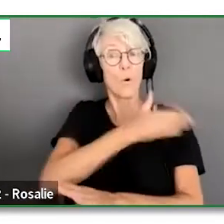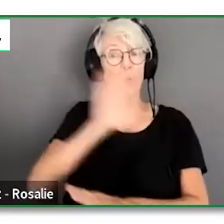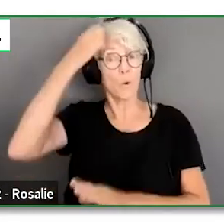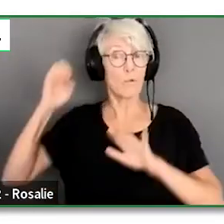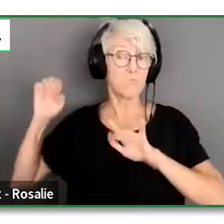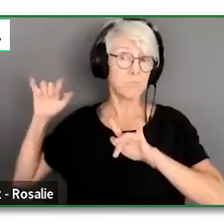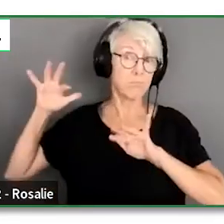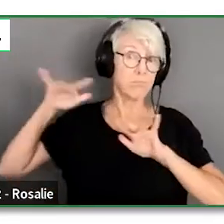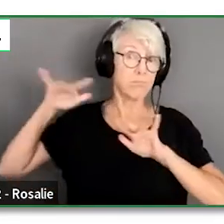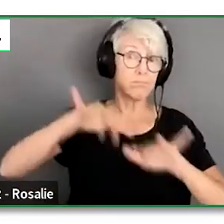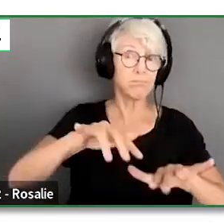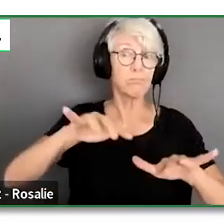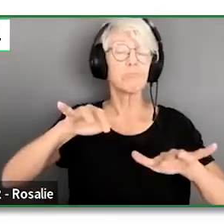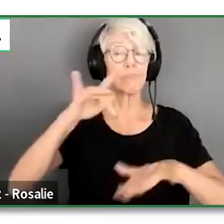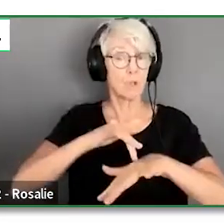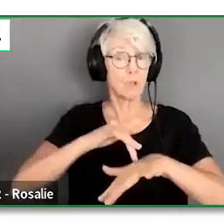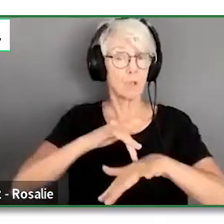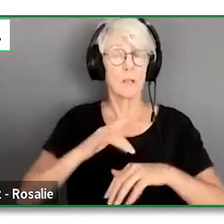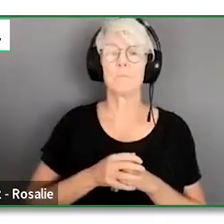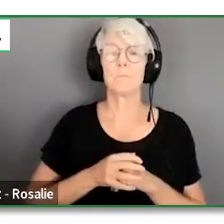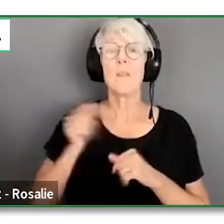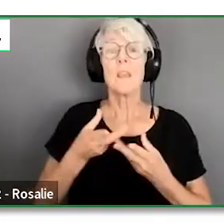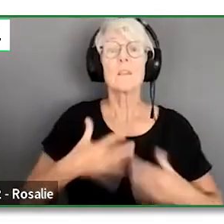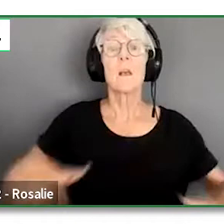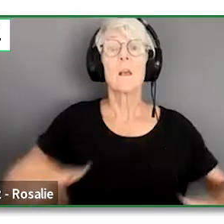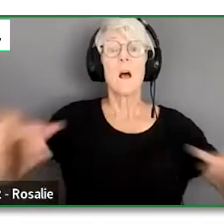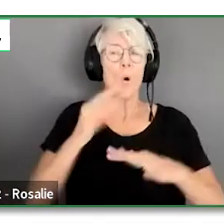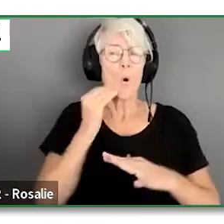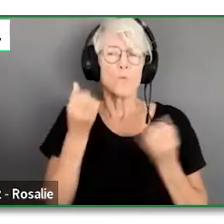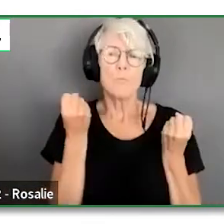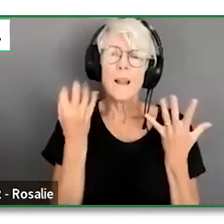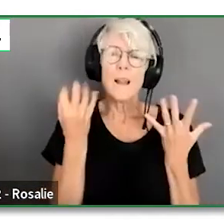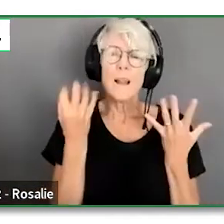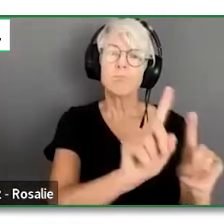Today this land is now home to many including the First Nations Peoples as